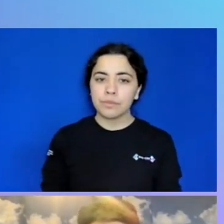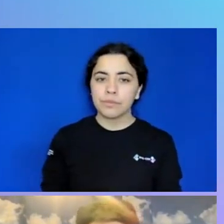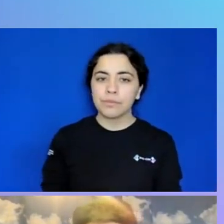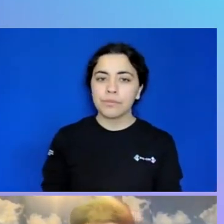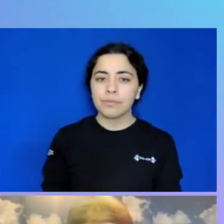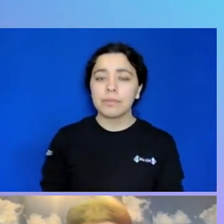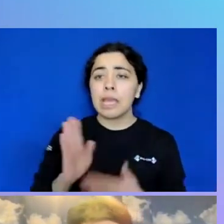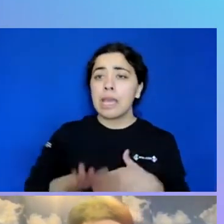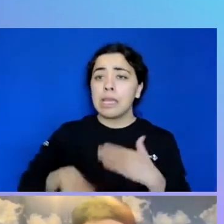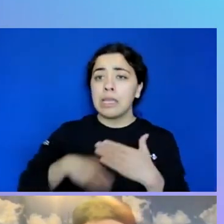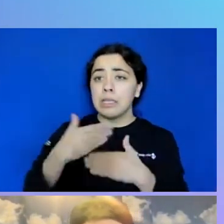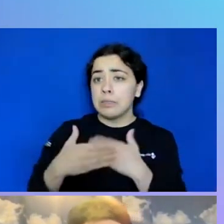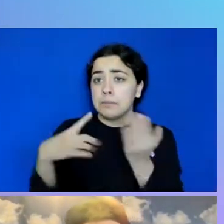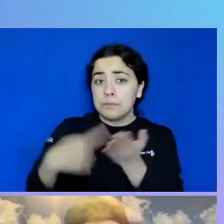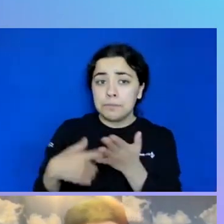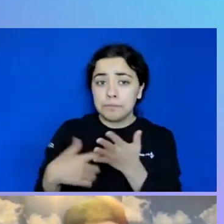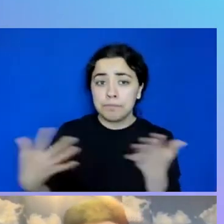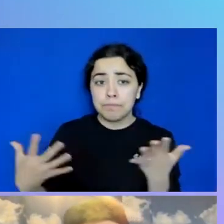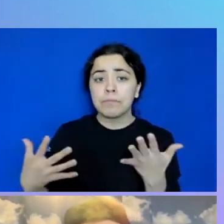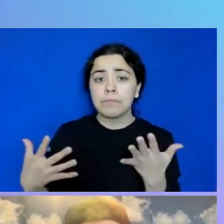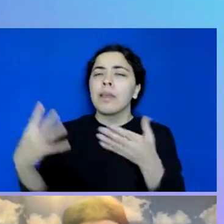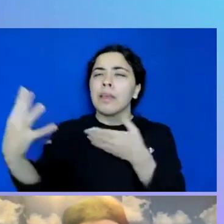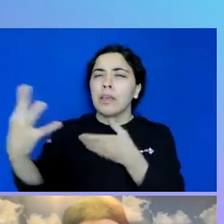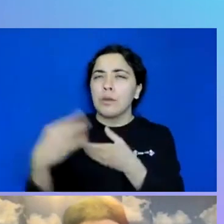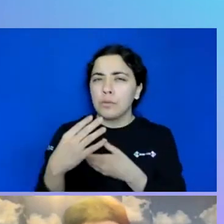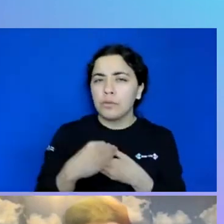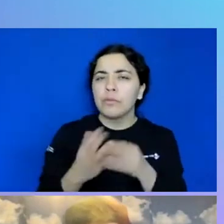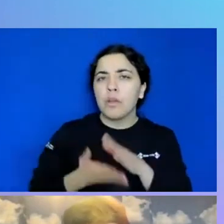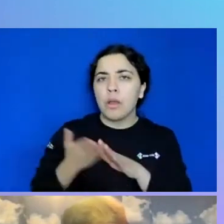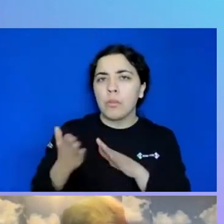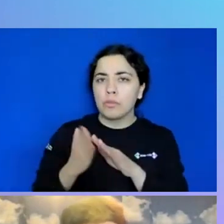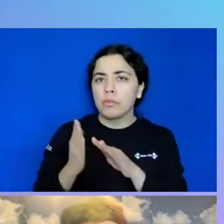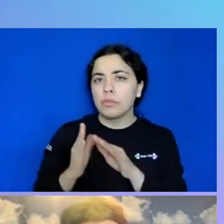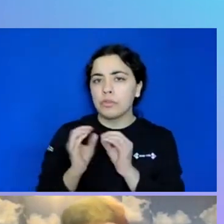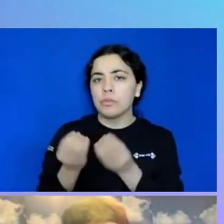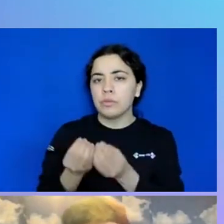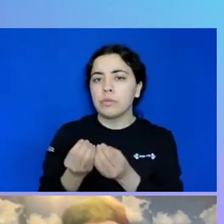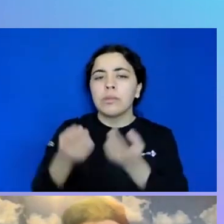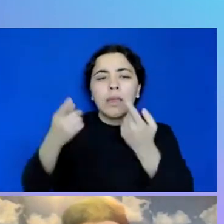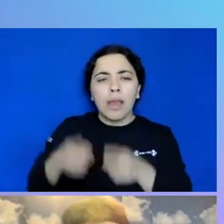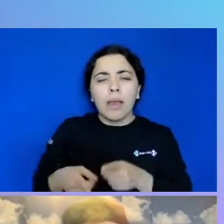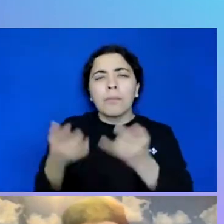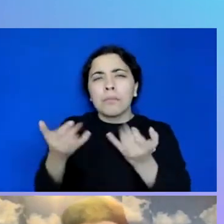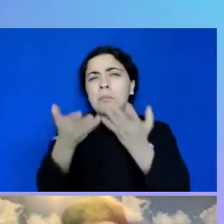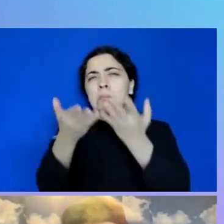operations. And I know that in a time when diversity, equity and